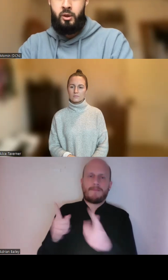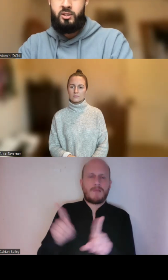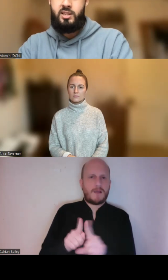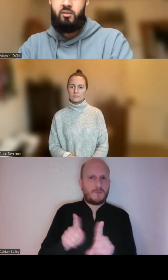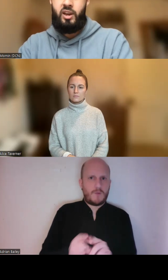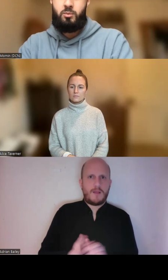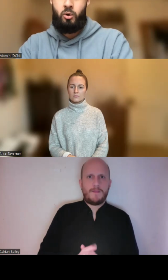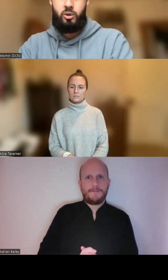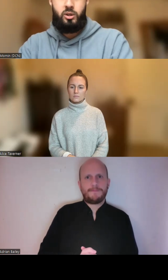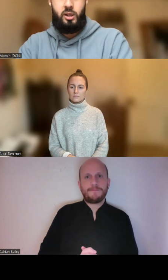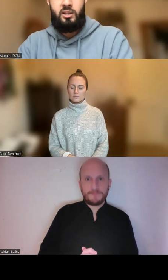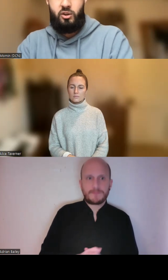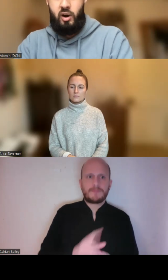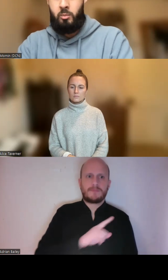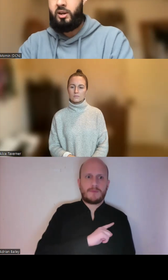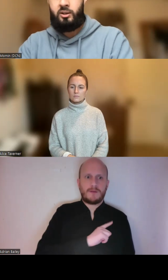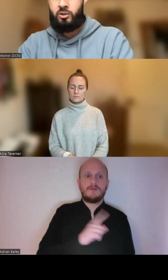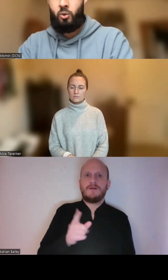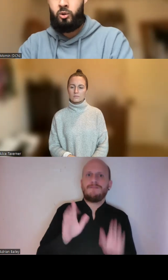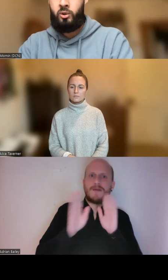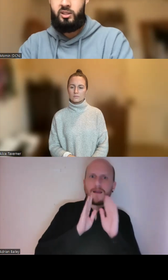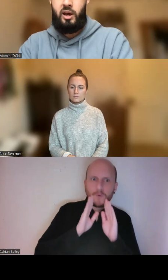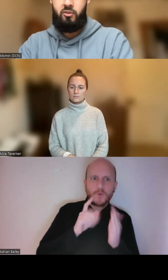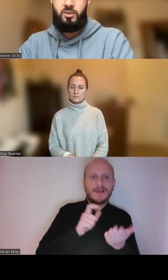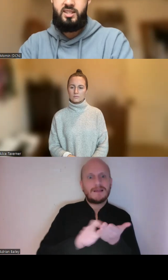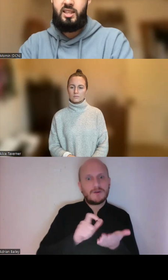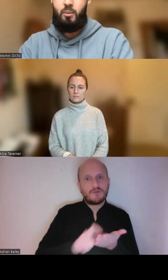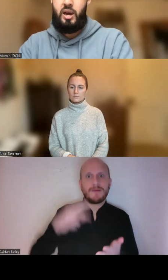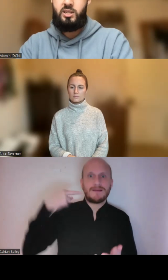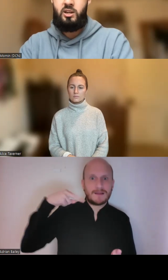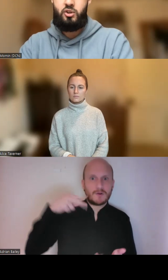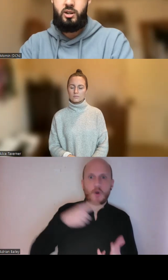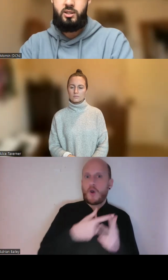Because it's in Facebook and Instagram and TikTok's-- all of these platforms, it's in their best interest